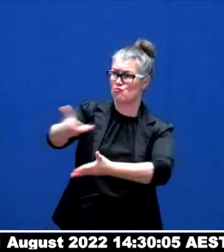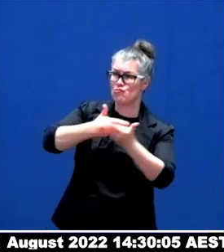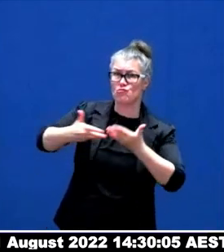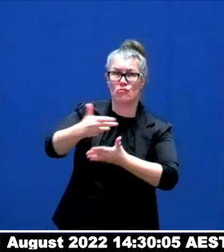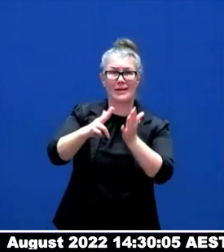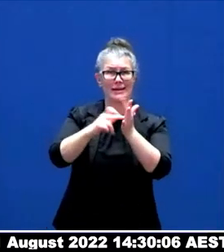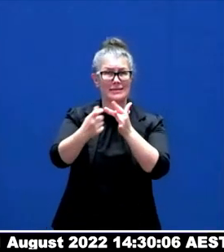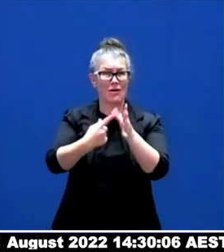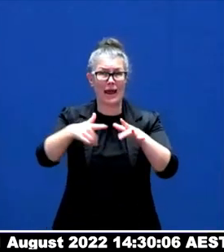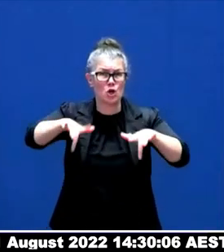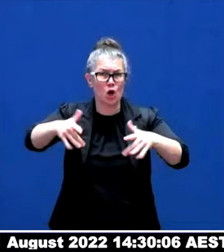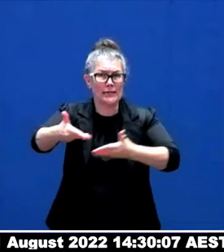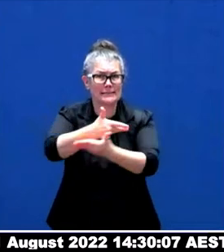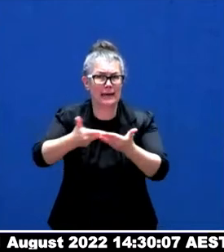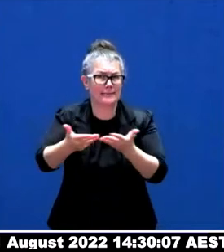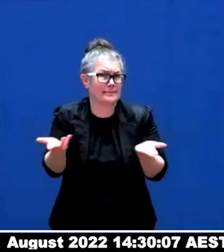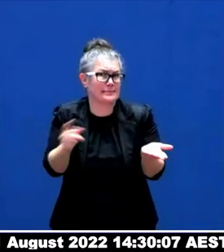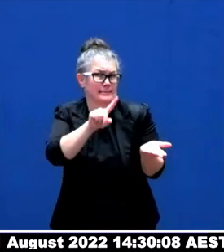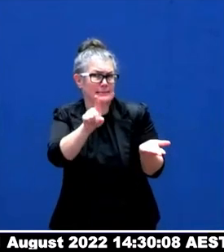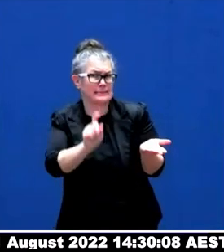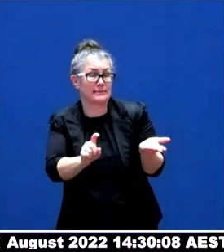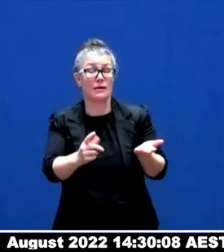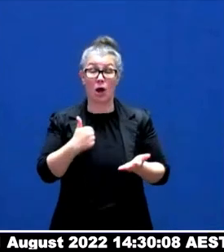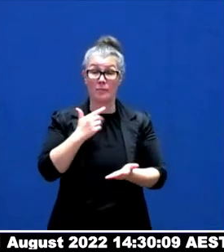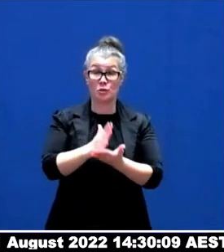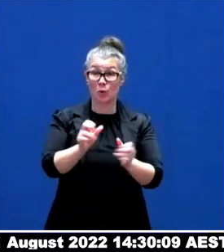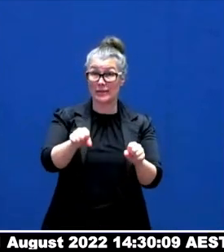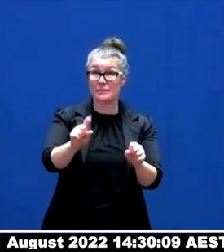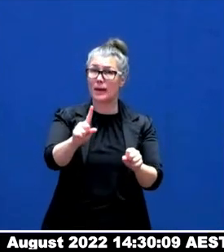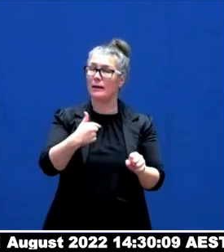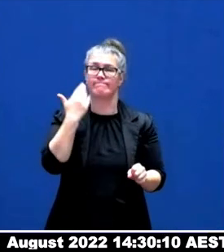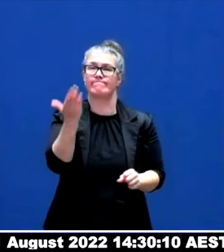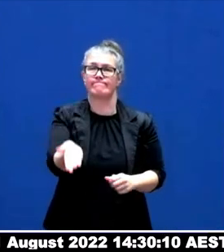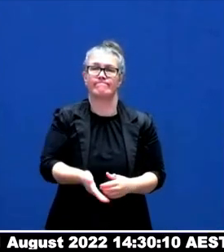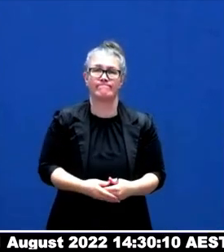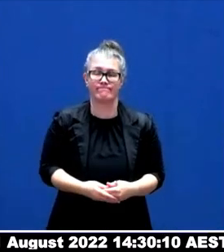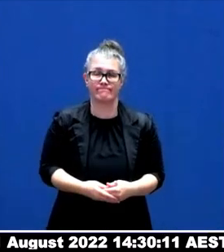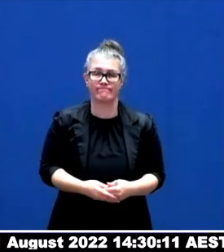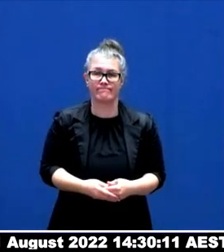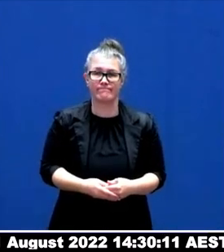I'm sure it has, but I don't know, Commissioner. You would understand, what would you do?